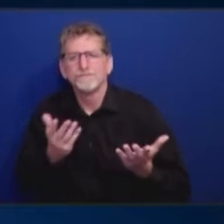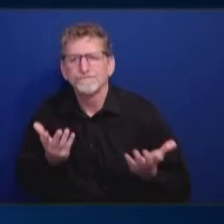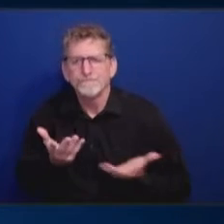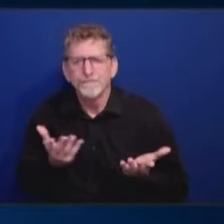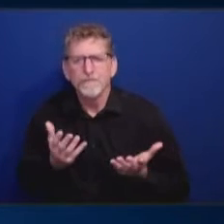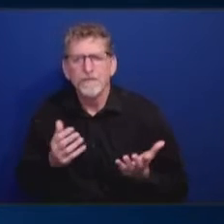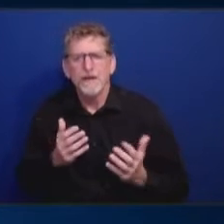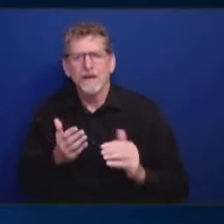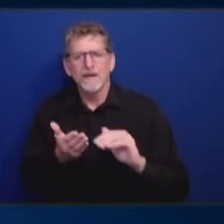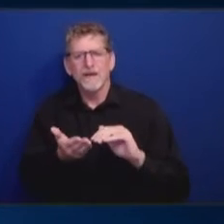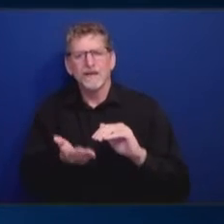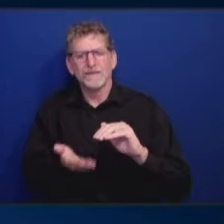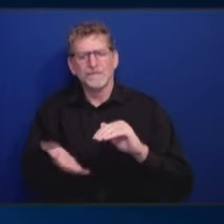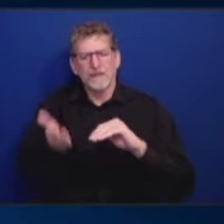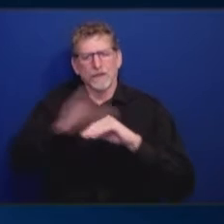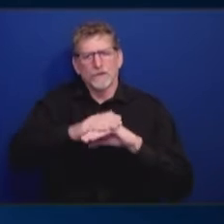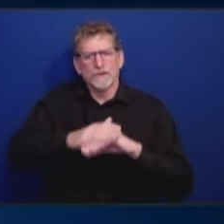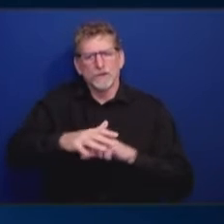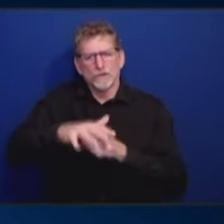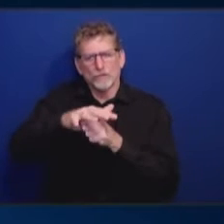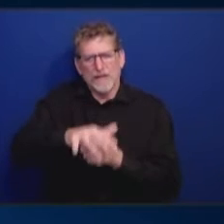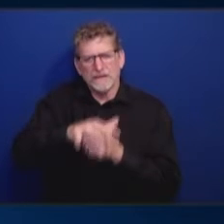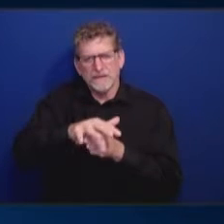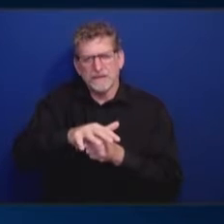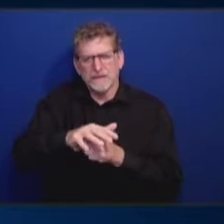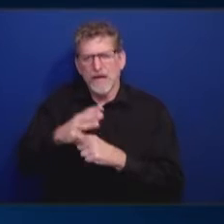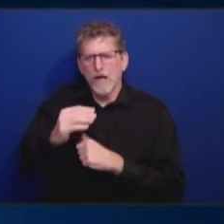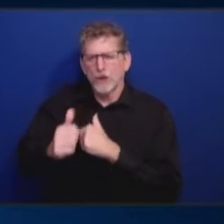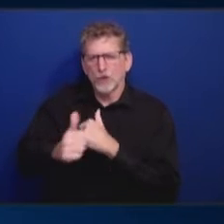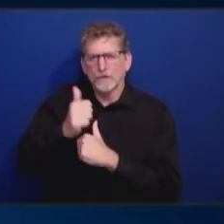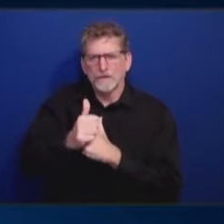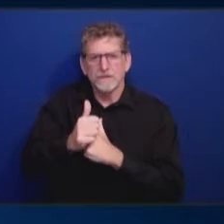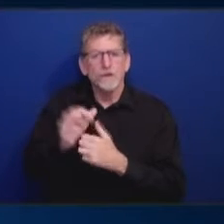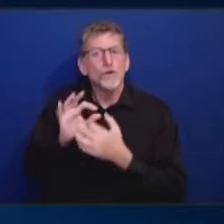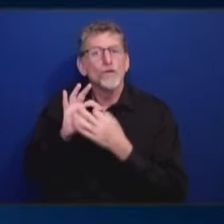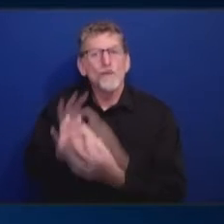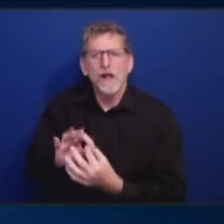climate change. So with that, could I have the next slide?